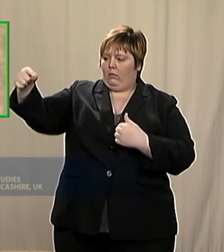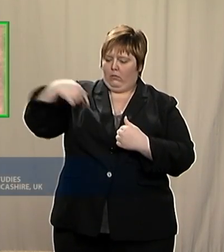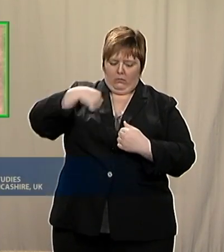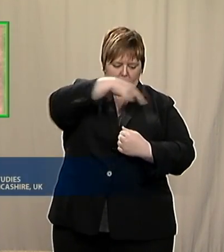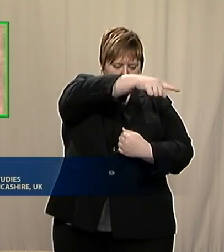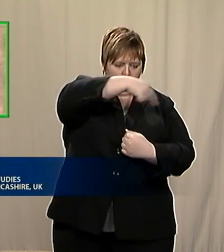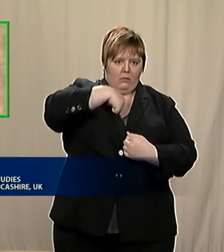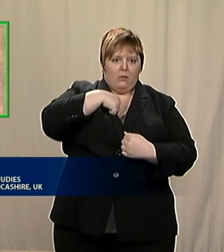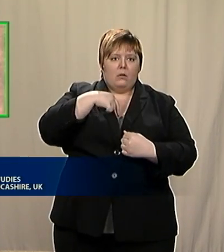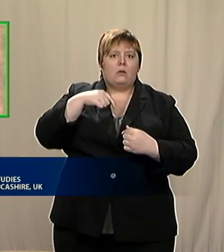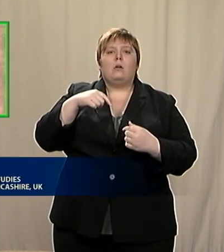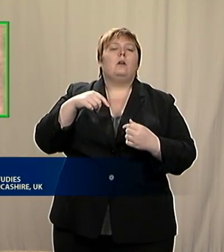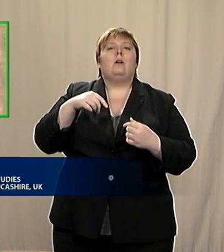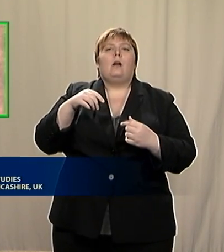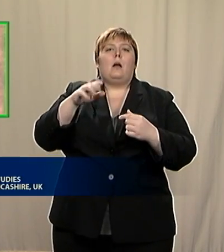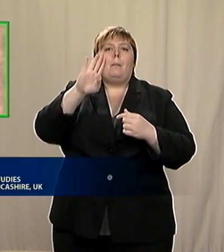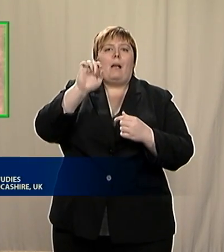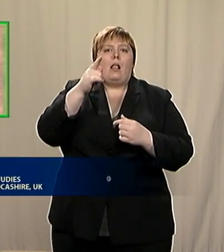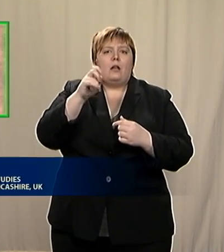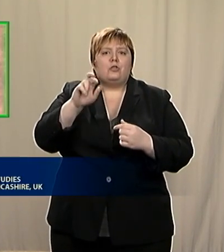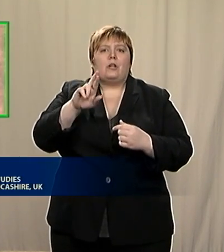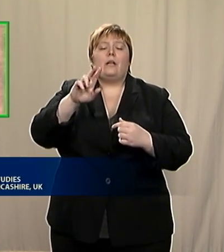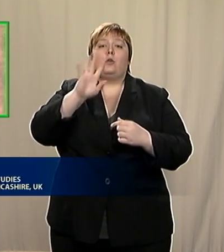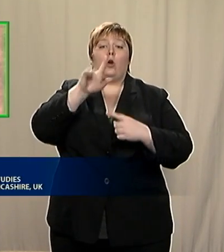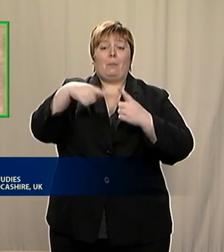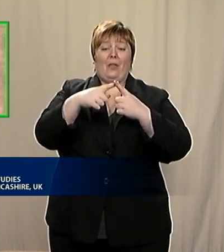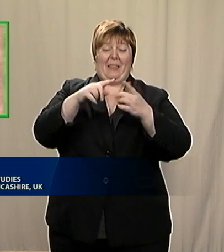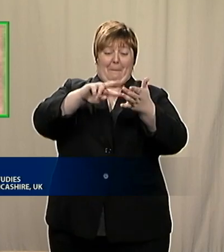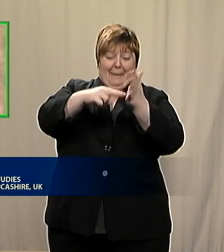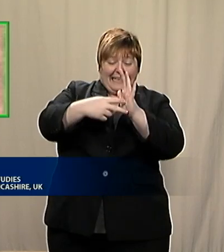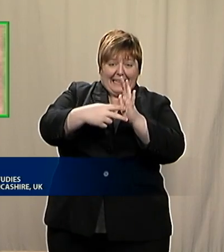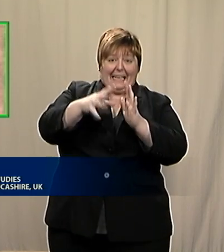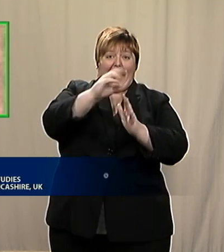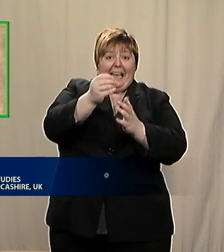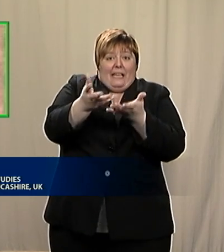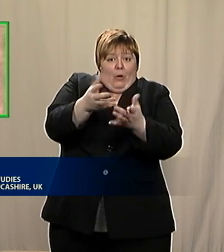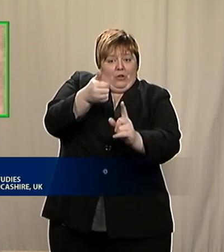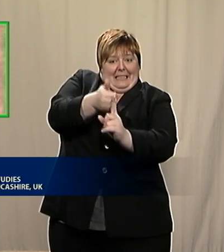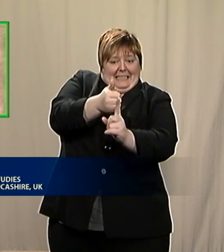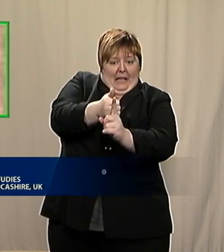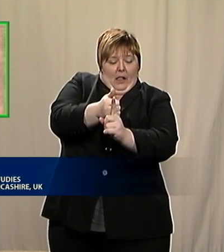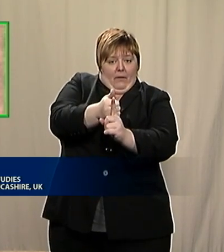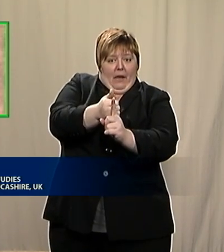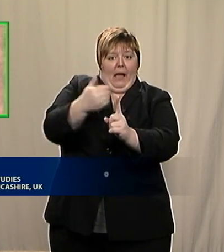what Belanger says is the interaction, not only the meaning, but the interaction is co-constructed